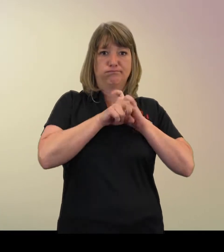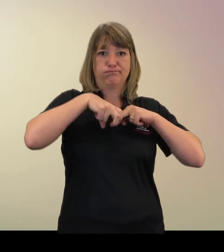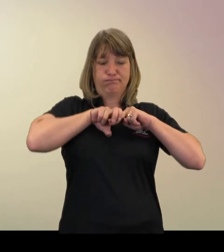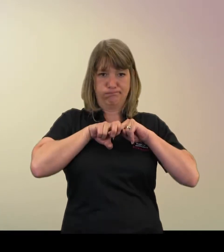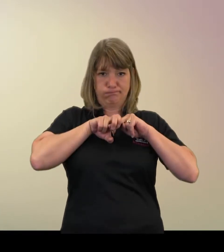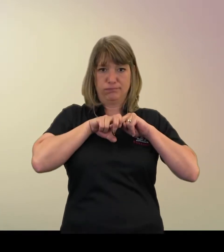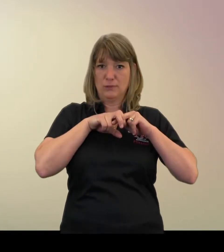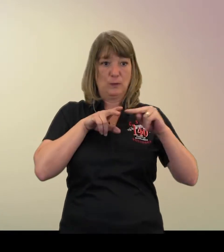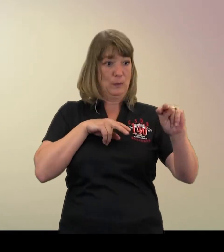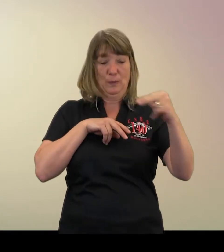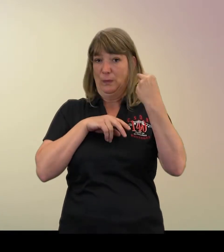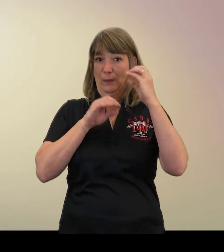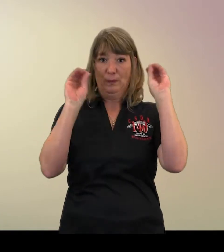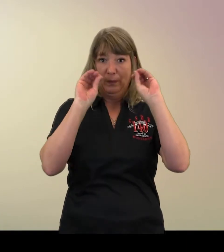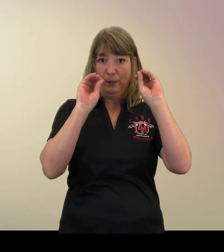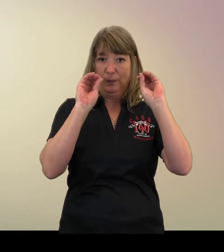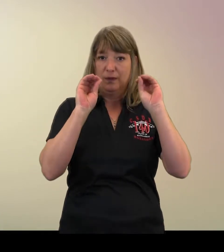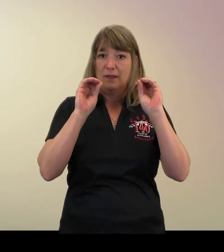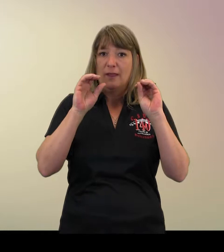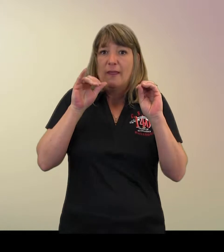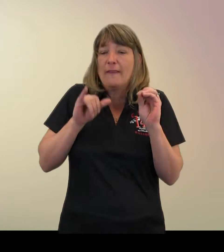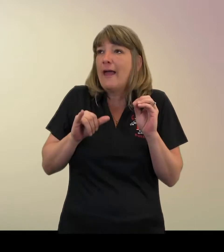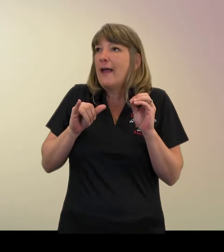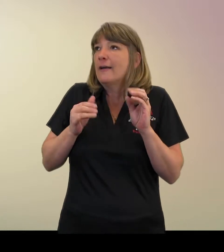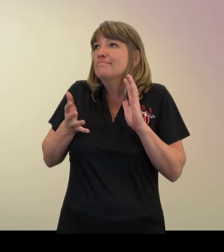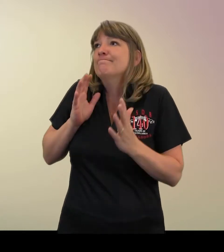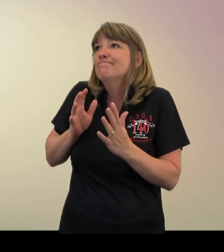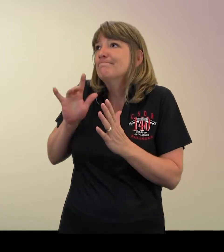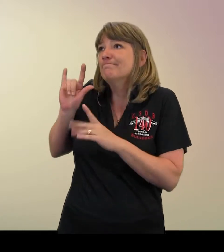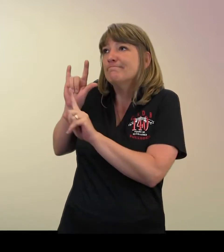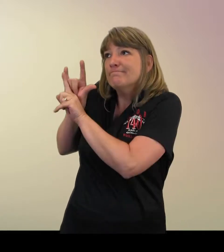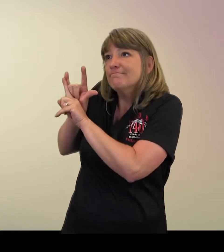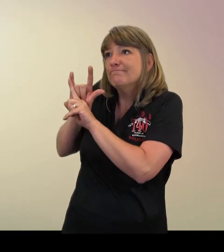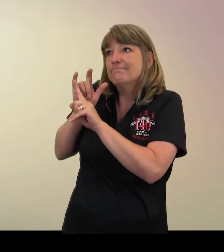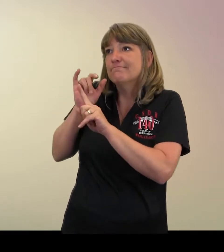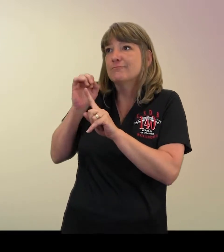to make that affectionate gesture or to seek comfort